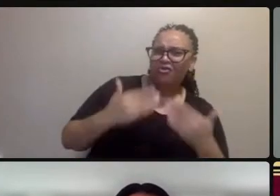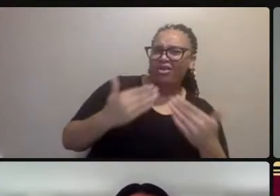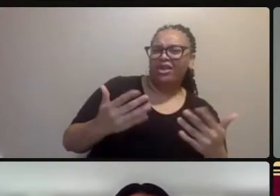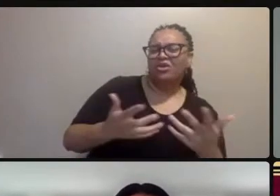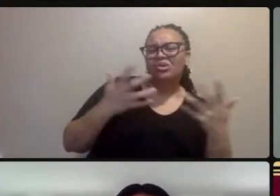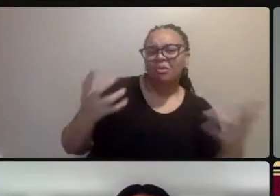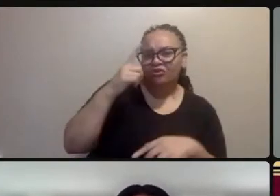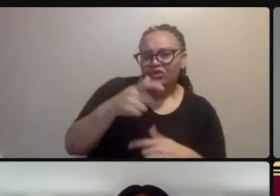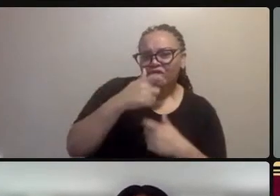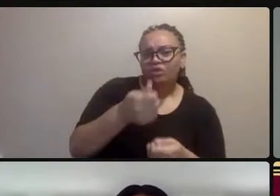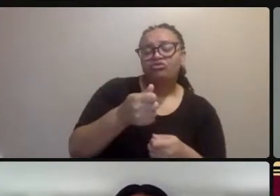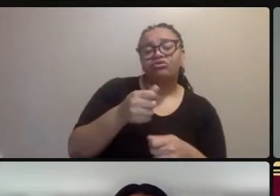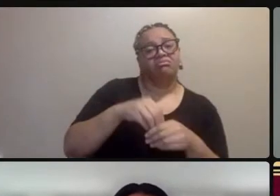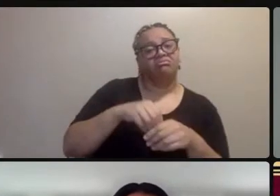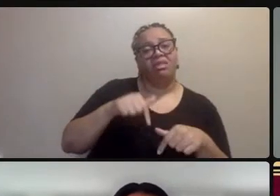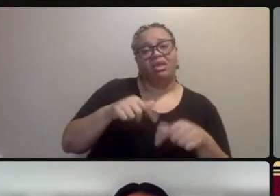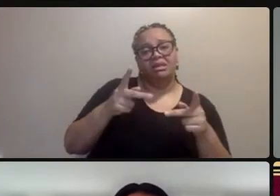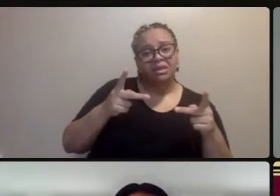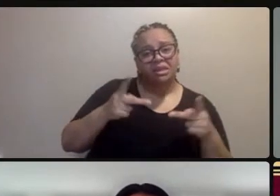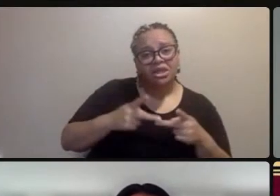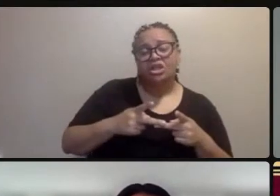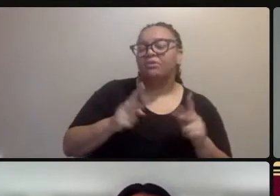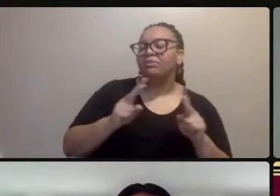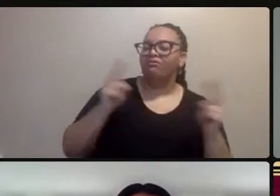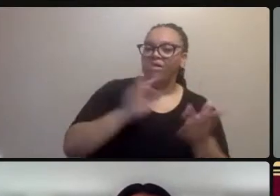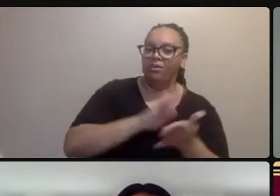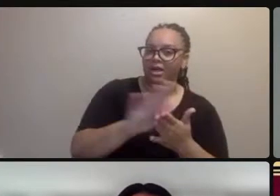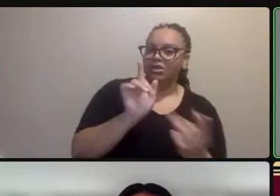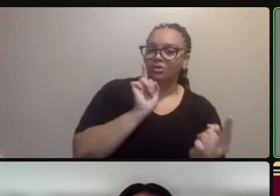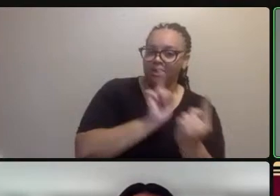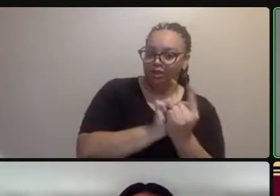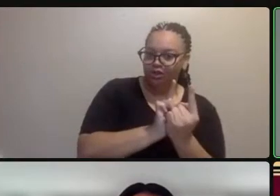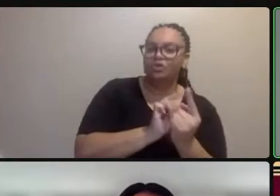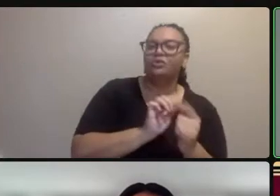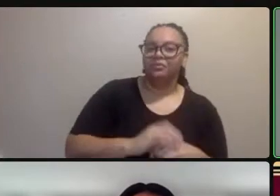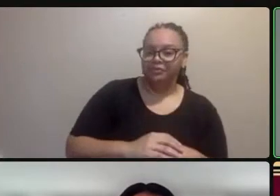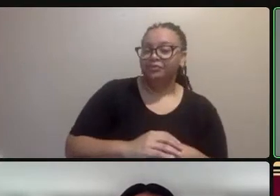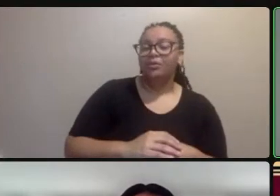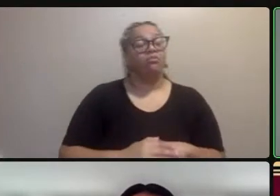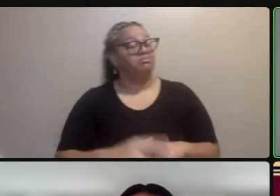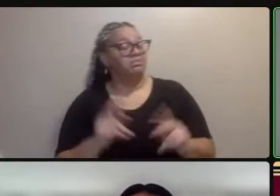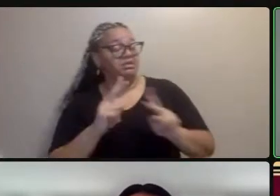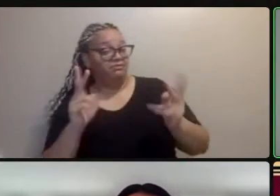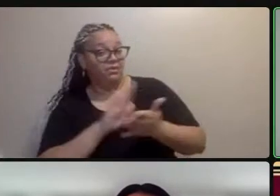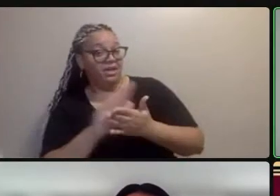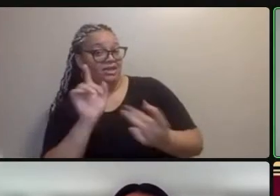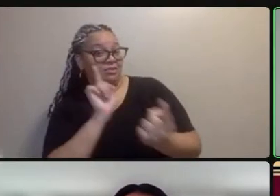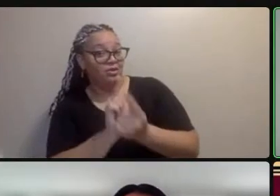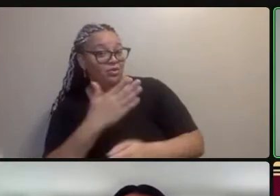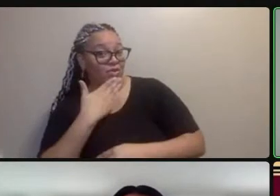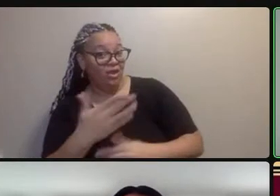A CONVERSATION. WONDERFUL.